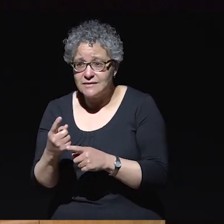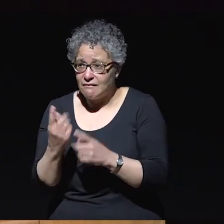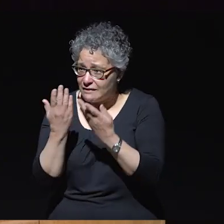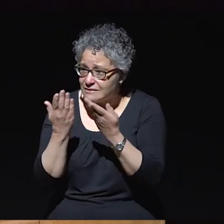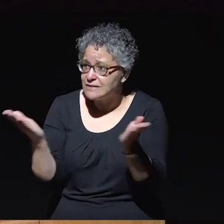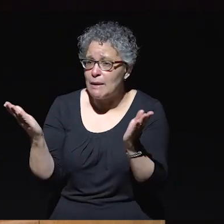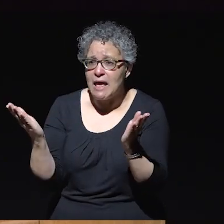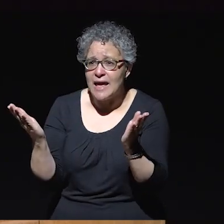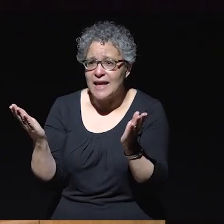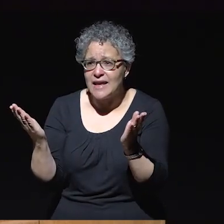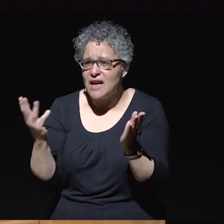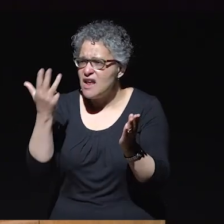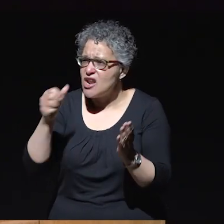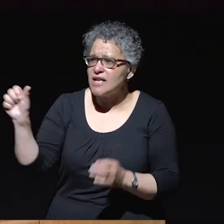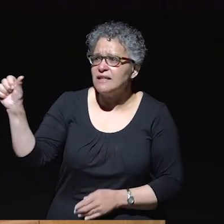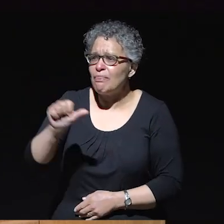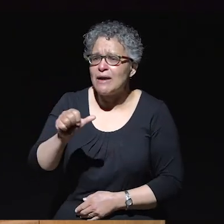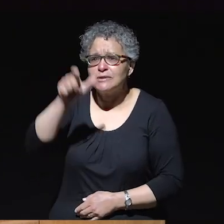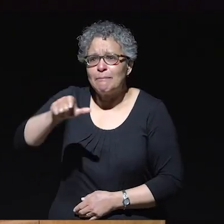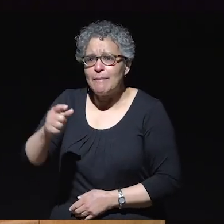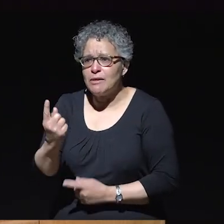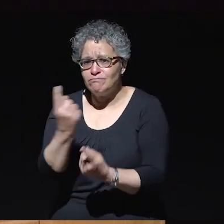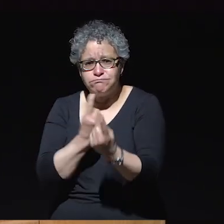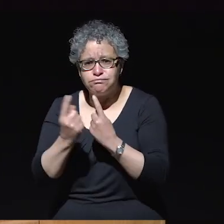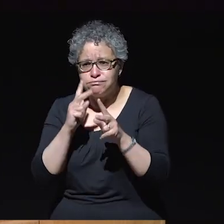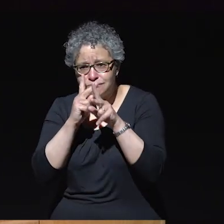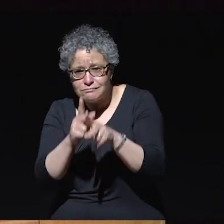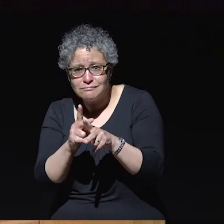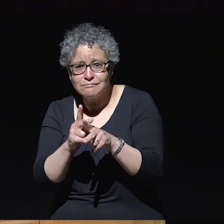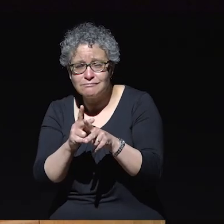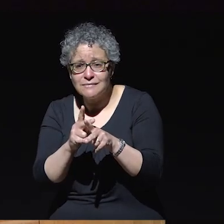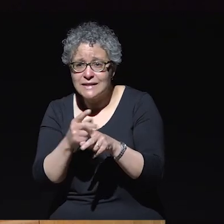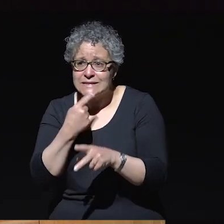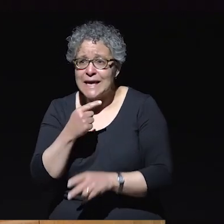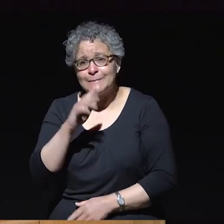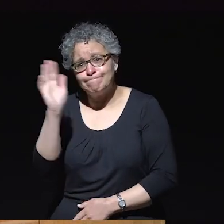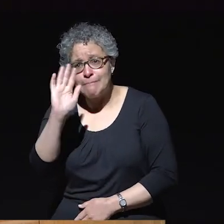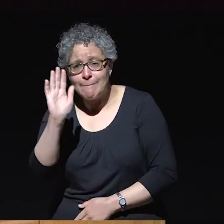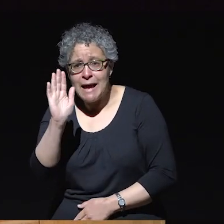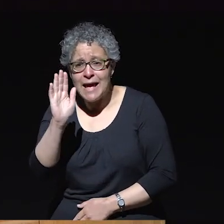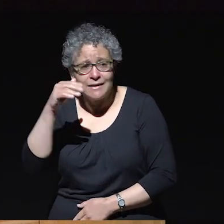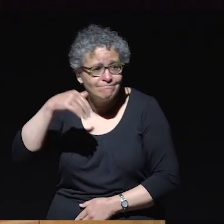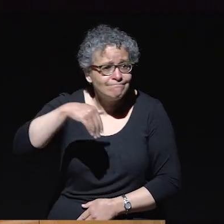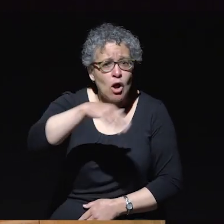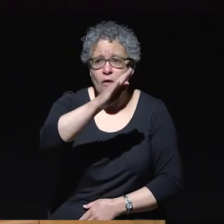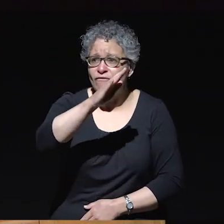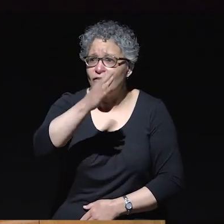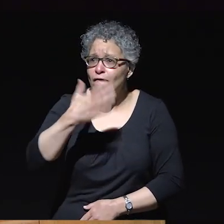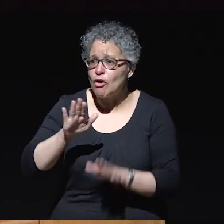and many of them said, in fact, goodbye to 'The Blue Boy' because it was leaving the country, or so everyone thought, never to return again.